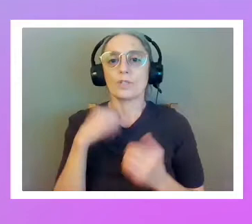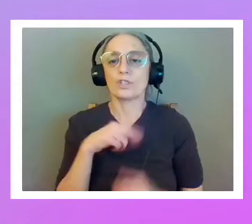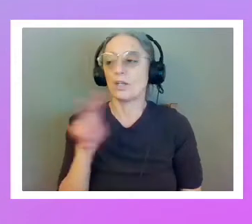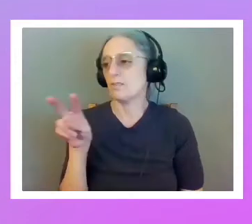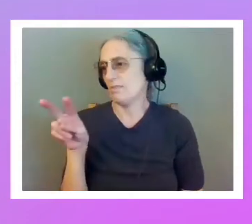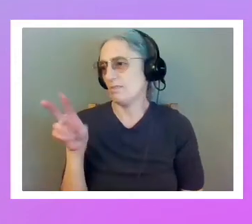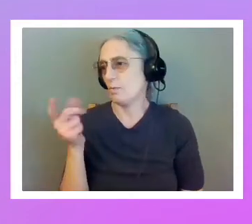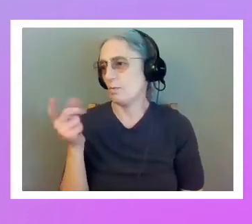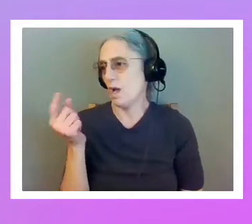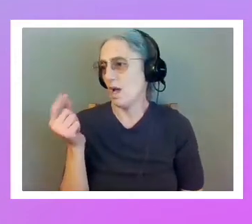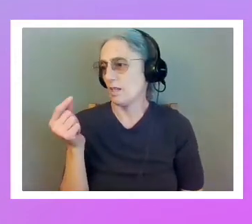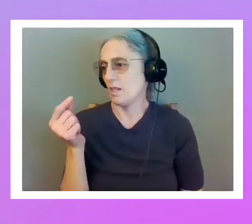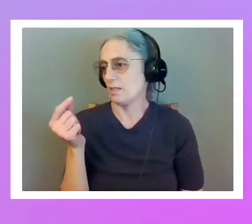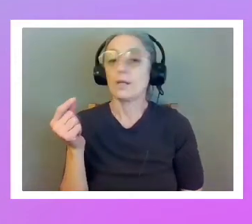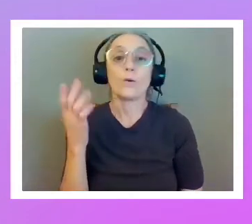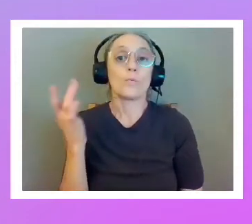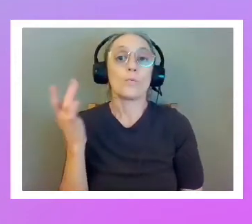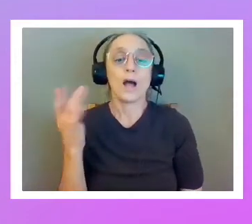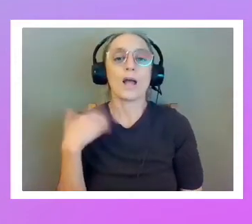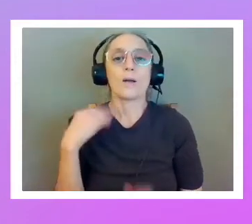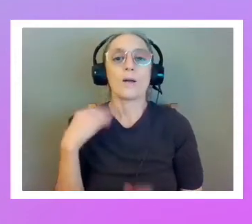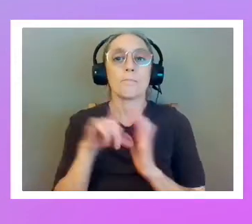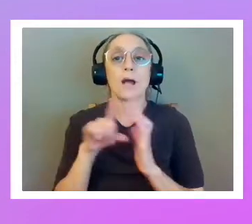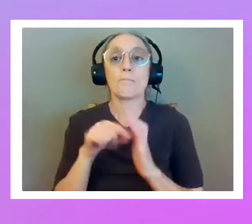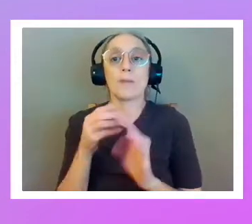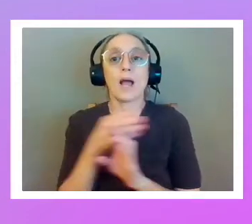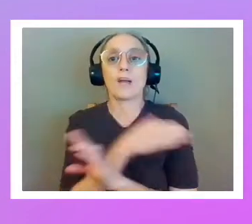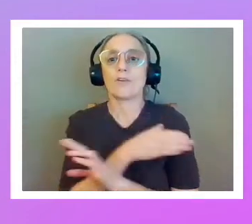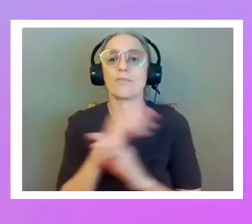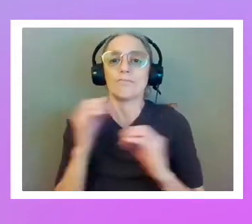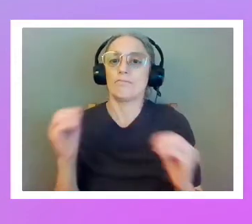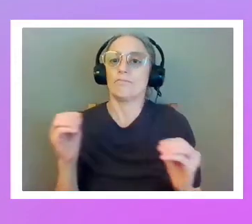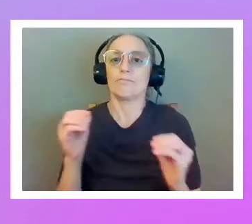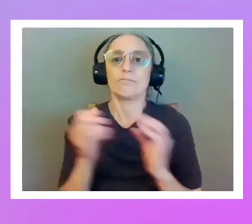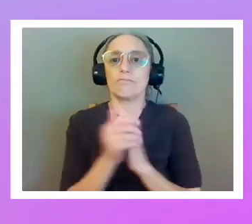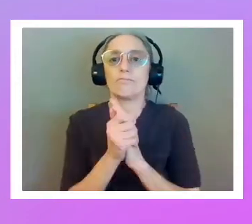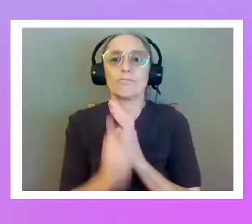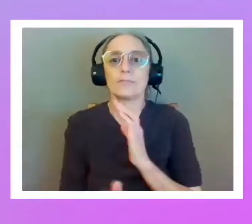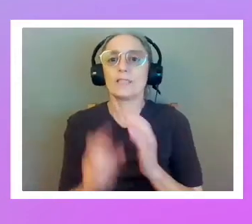because my background is not in design and I did not go to design school.